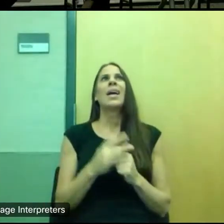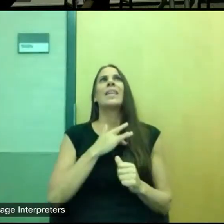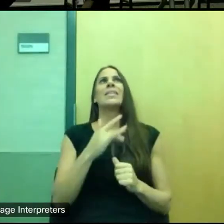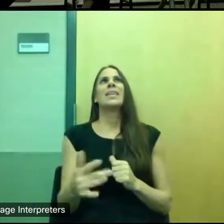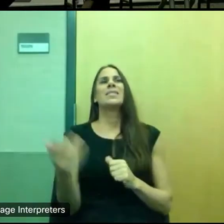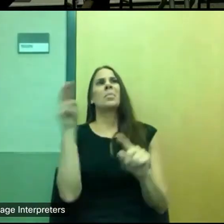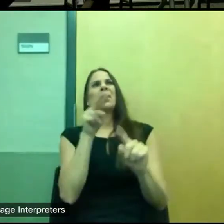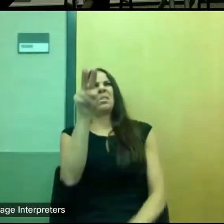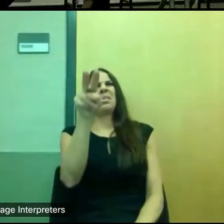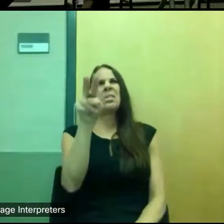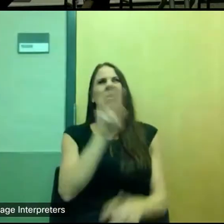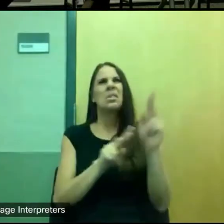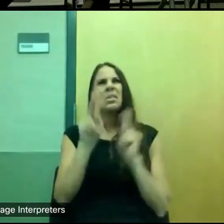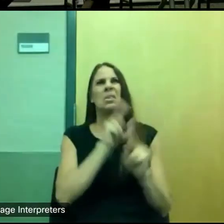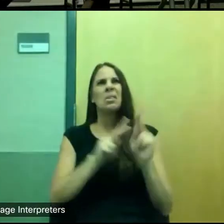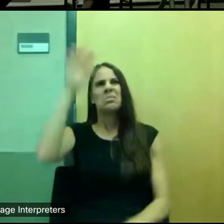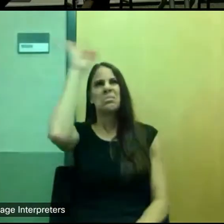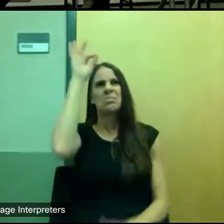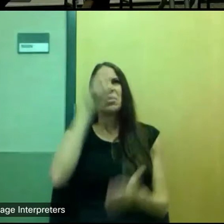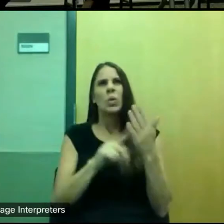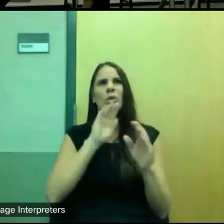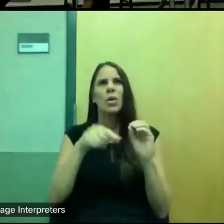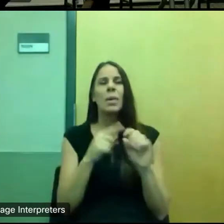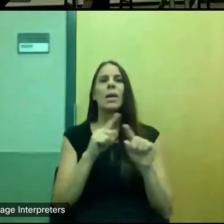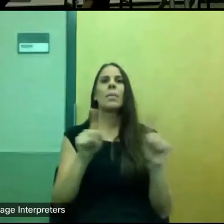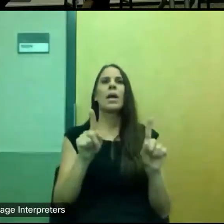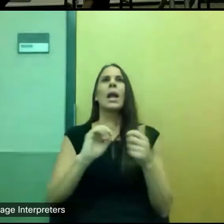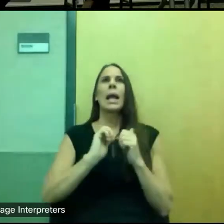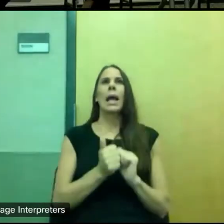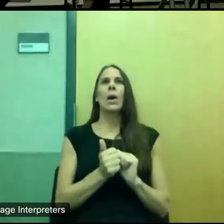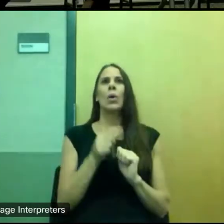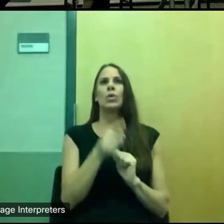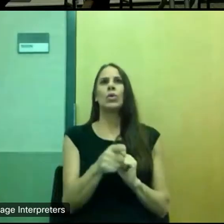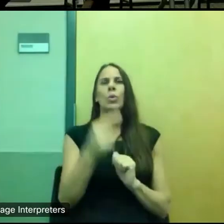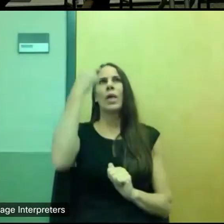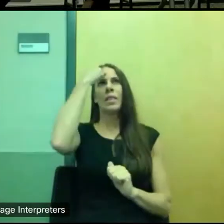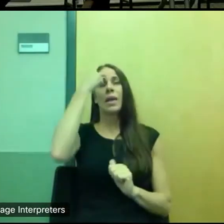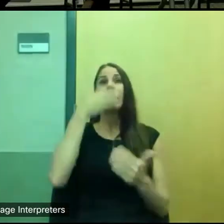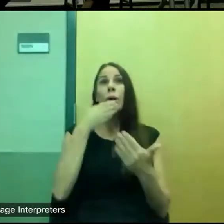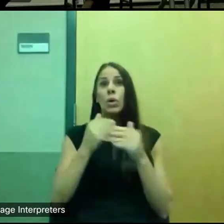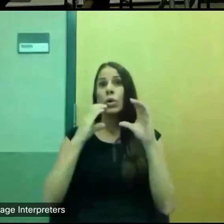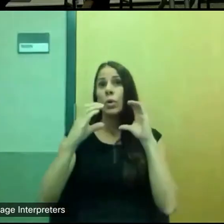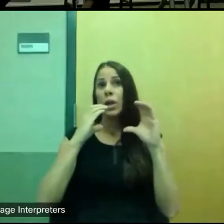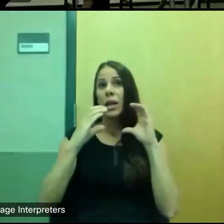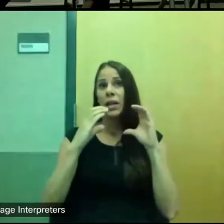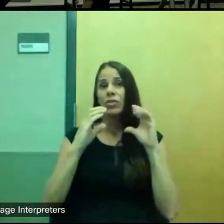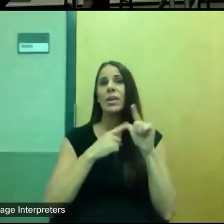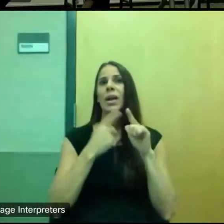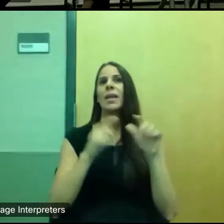And so, like, like from kind of like the same perspective, maybe to start. Like, how do you think about good communication and being able to change and sort of be like, well,